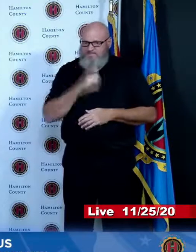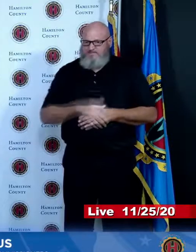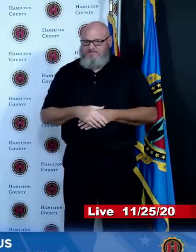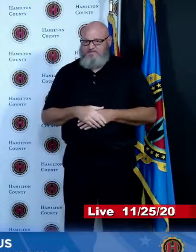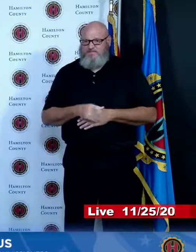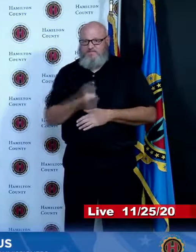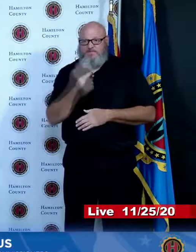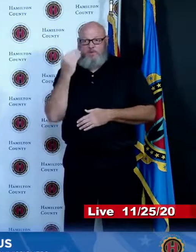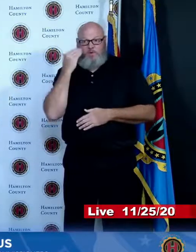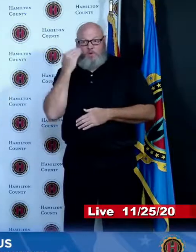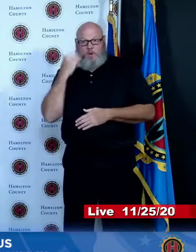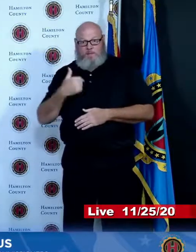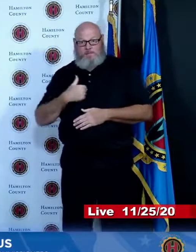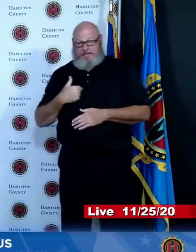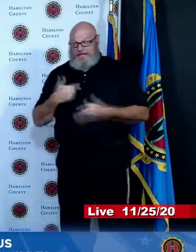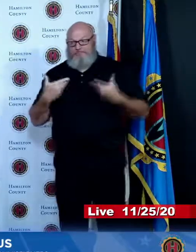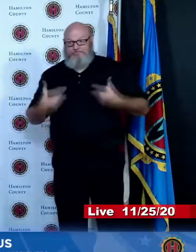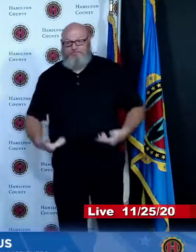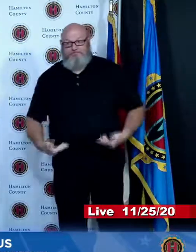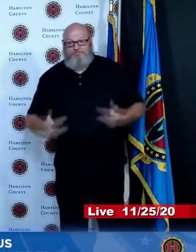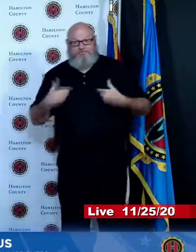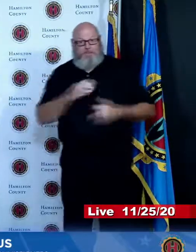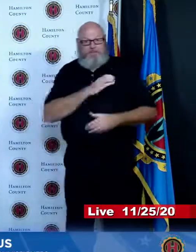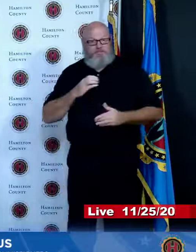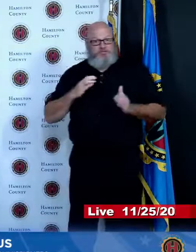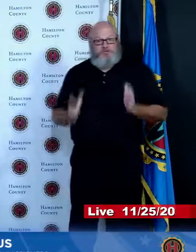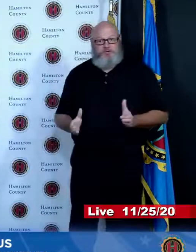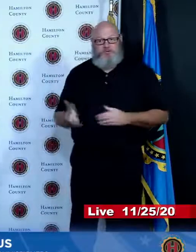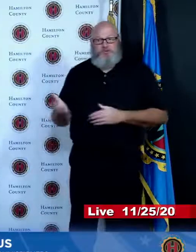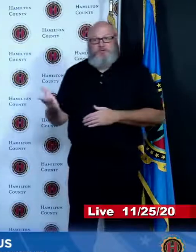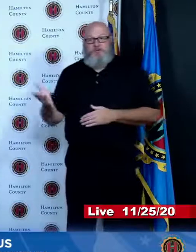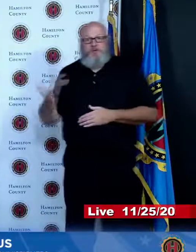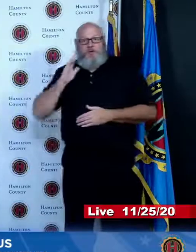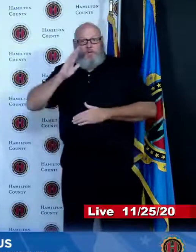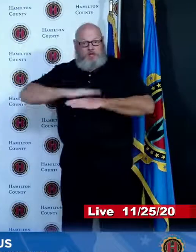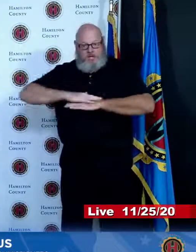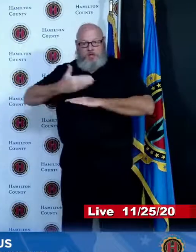we're intending to play euchre and I just want a big shout out and thank you to those of you that